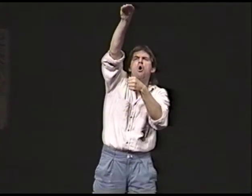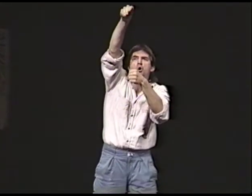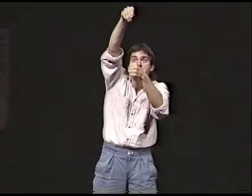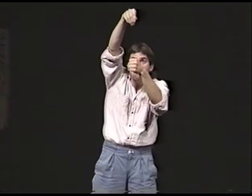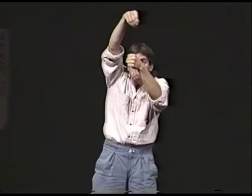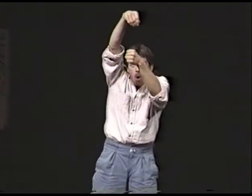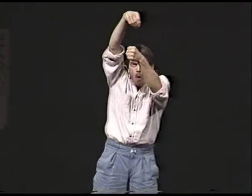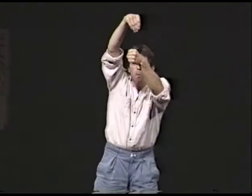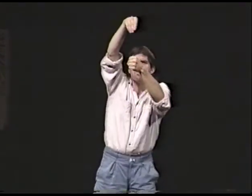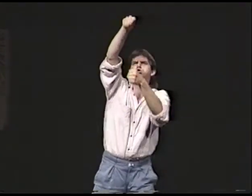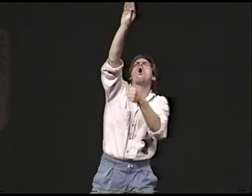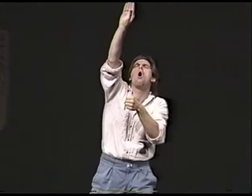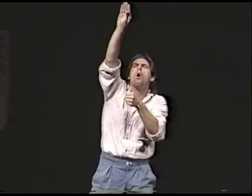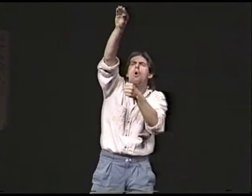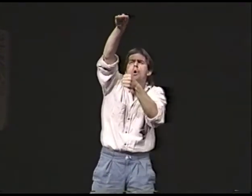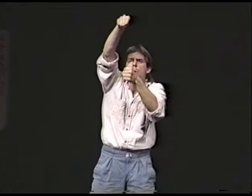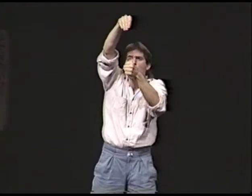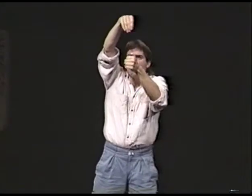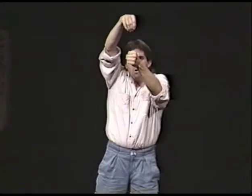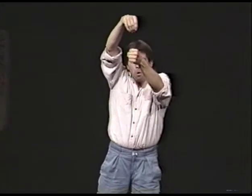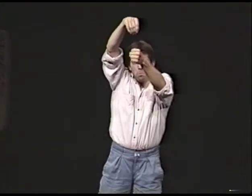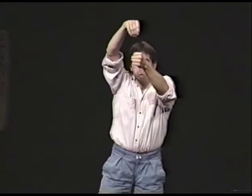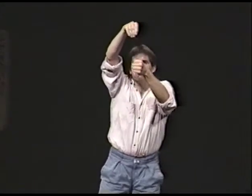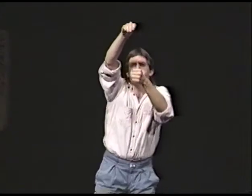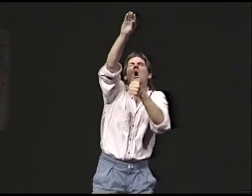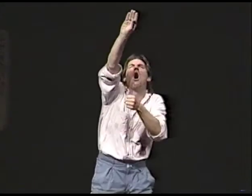[BELL RINGING]